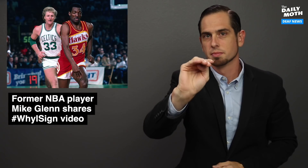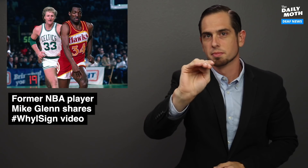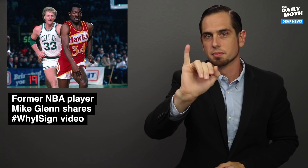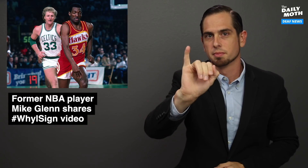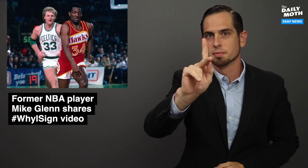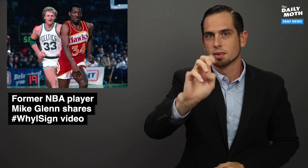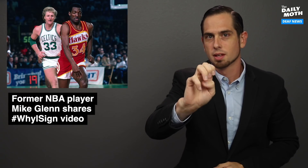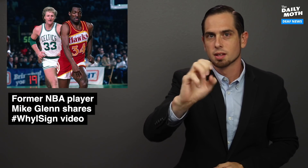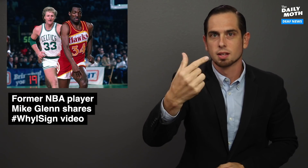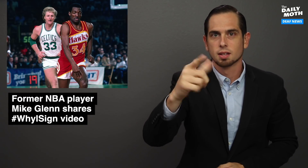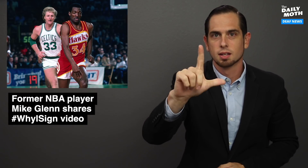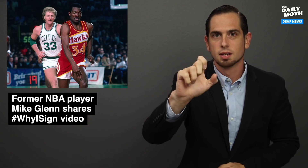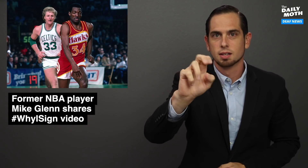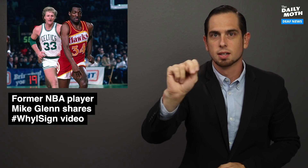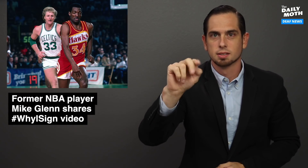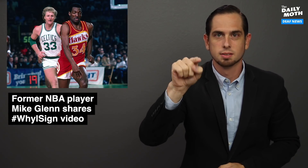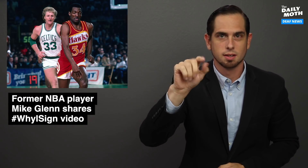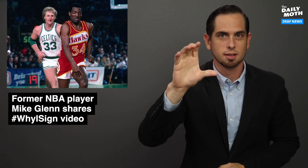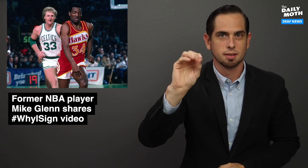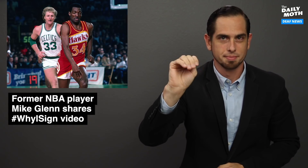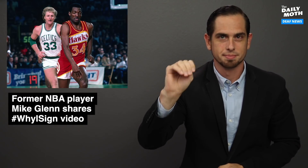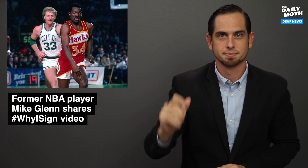mikeglenn.com